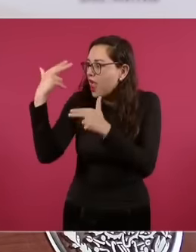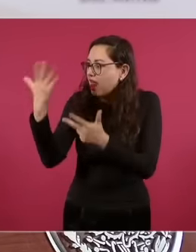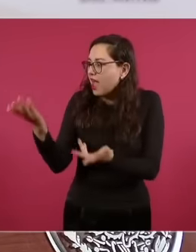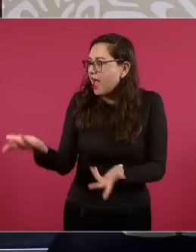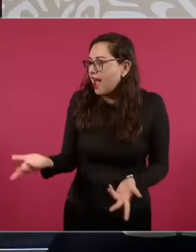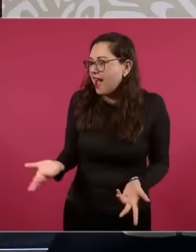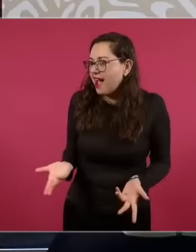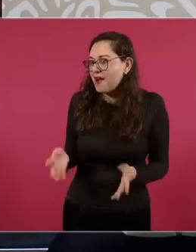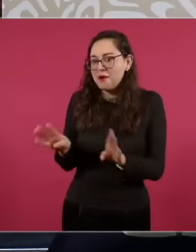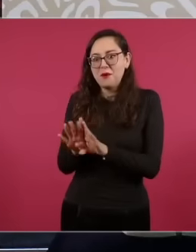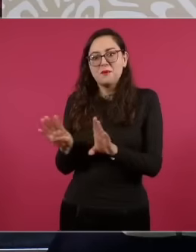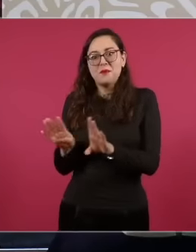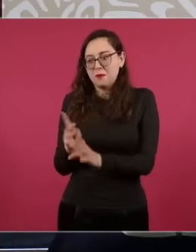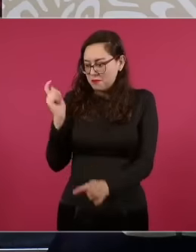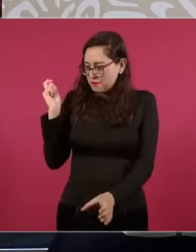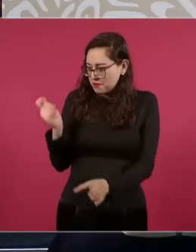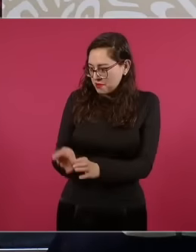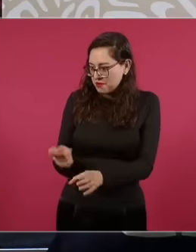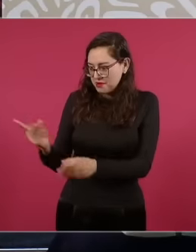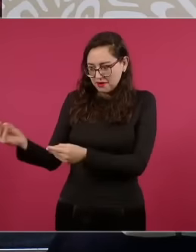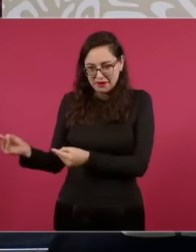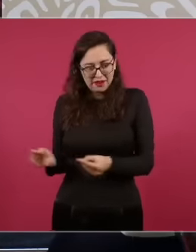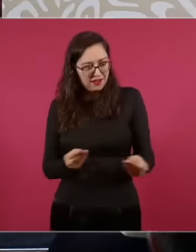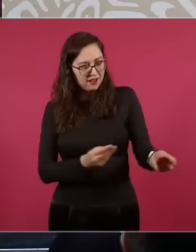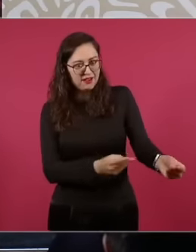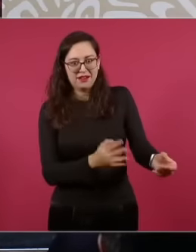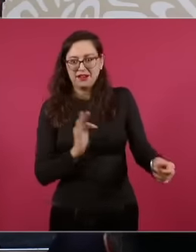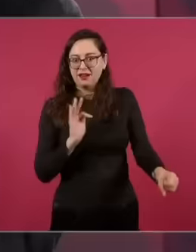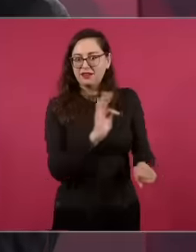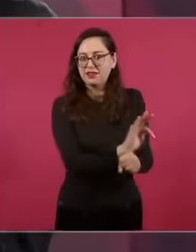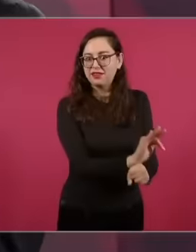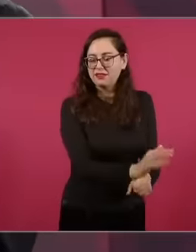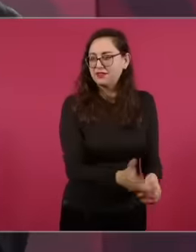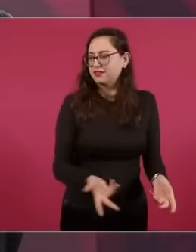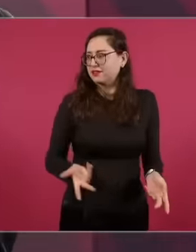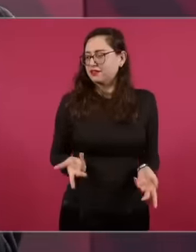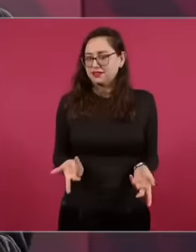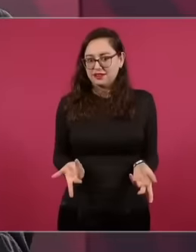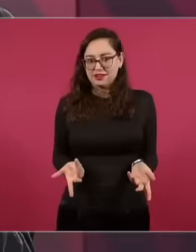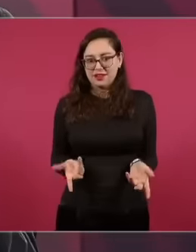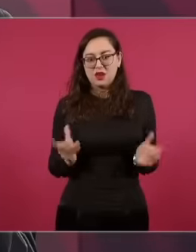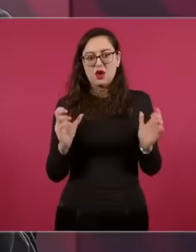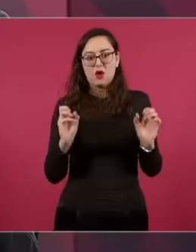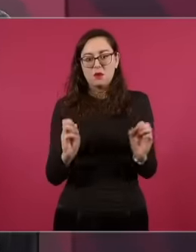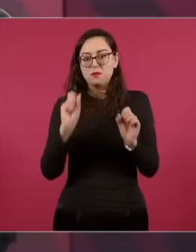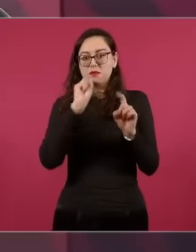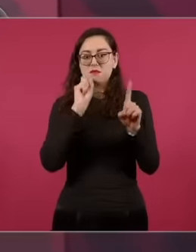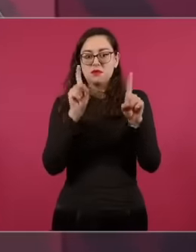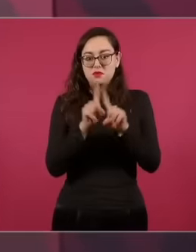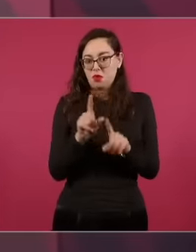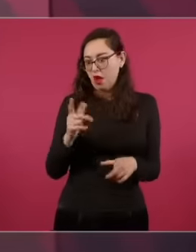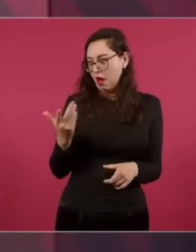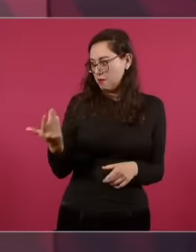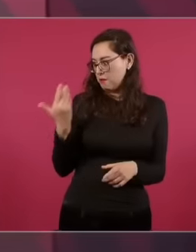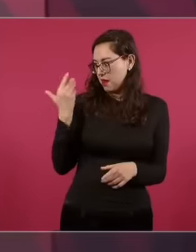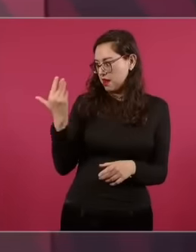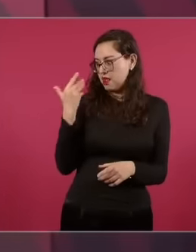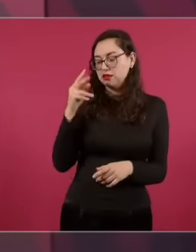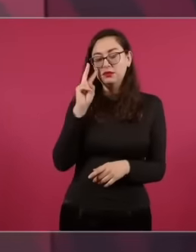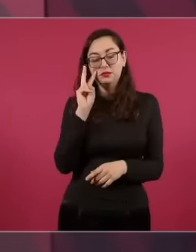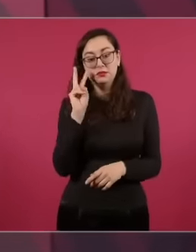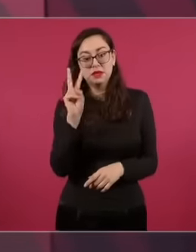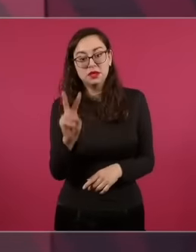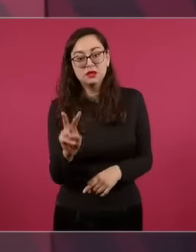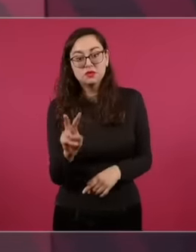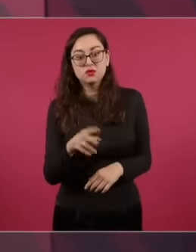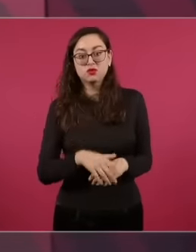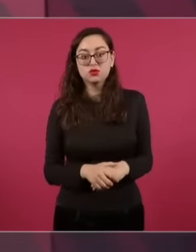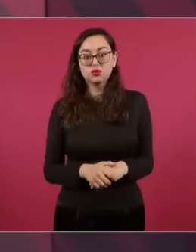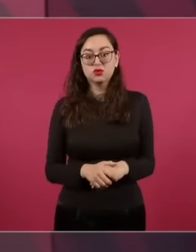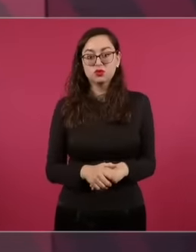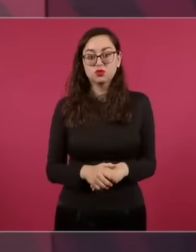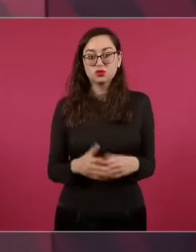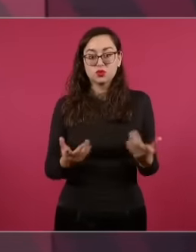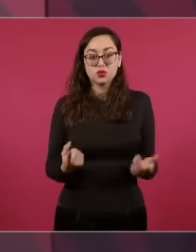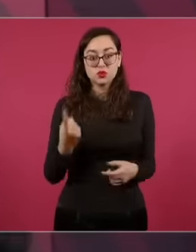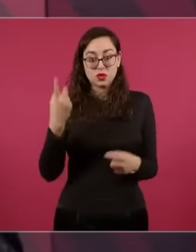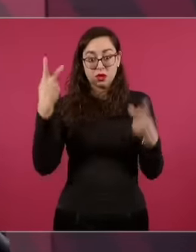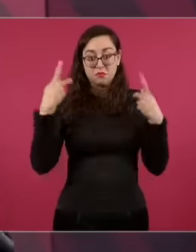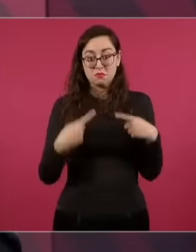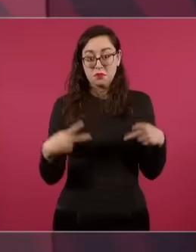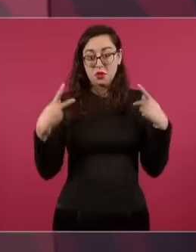he protects a person who neither It doesn't even show that she is the owner